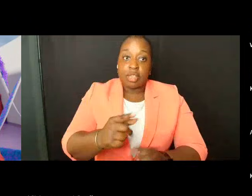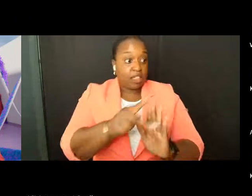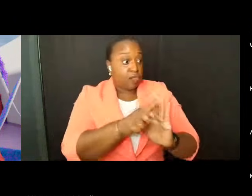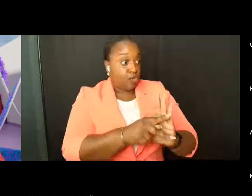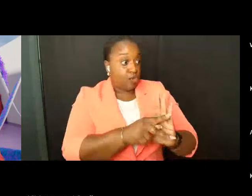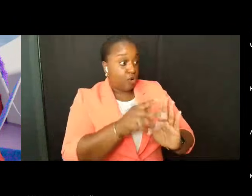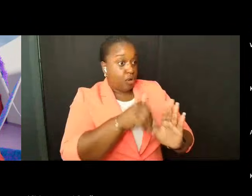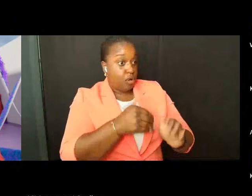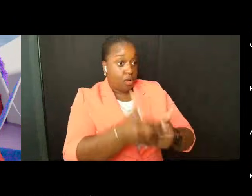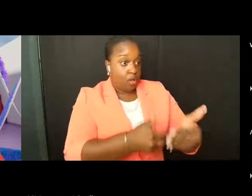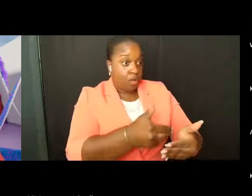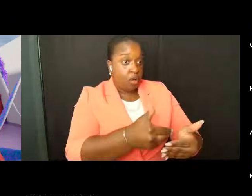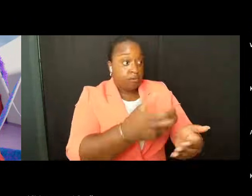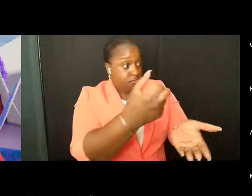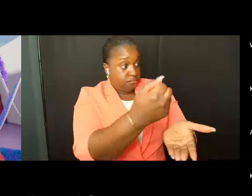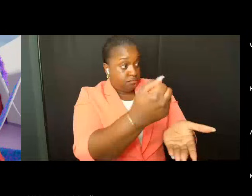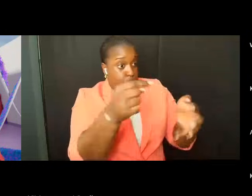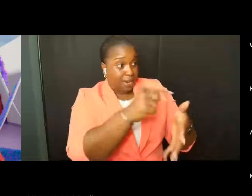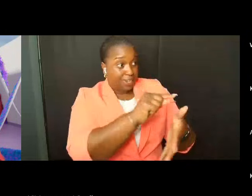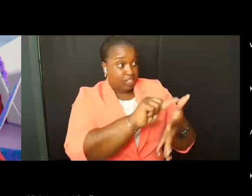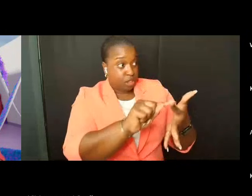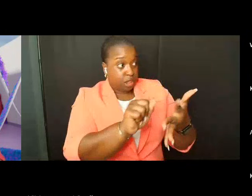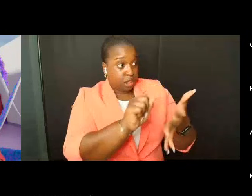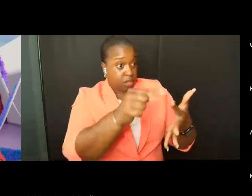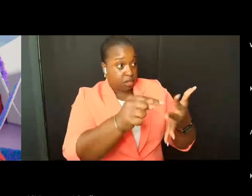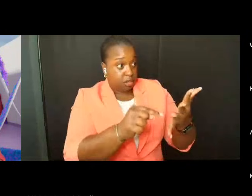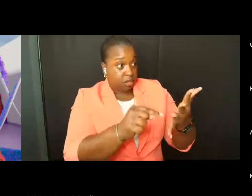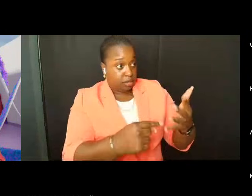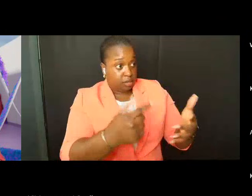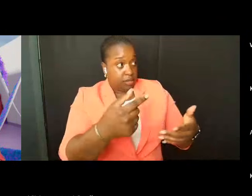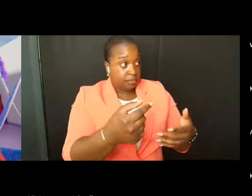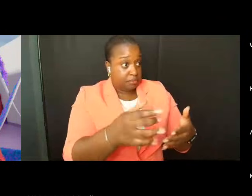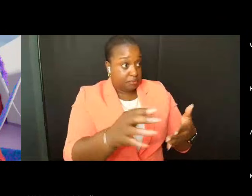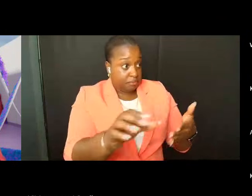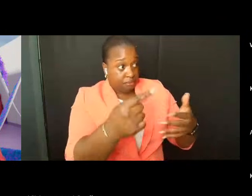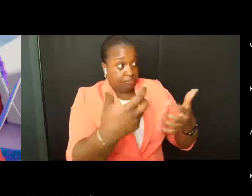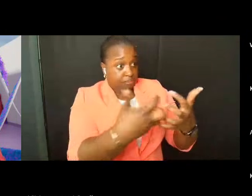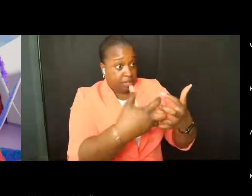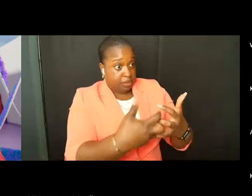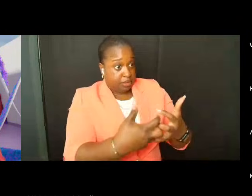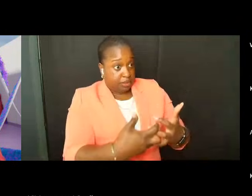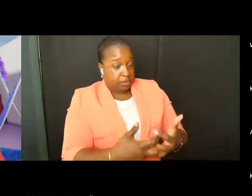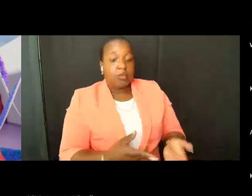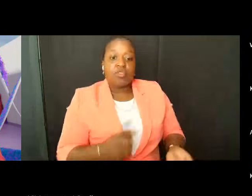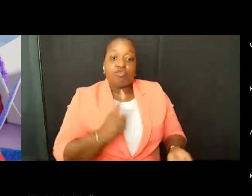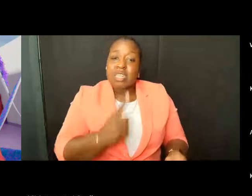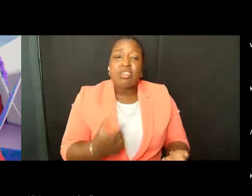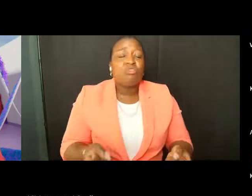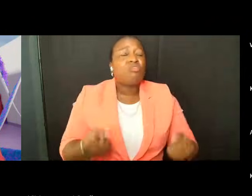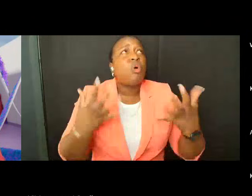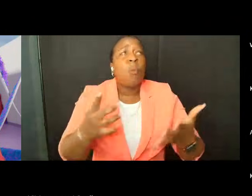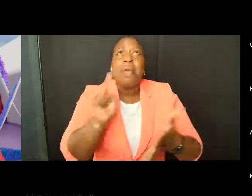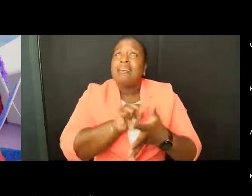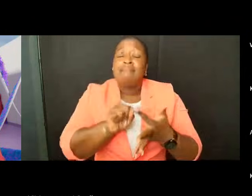approval. But there's so many factors we have to balance along there and which, you know,